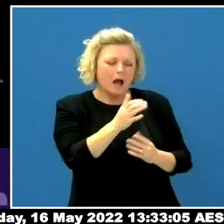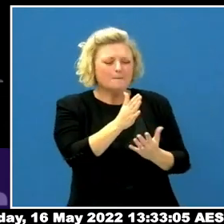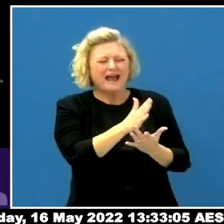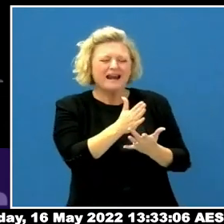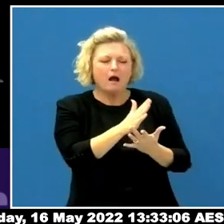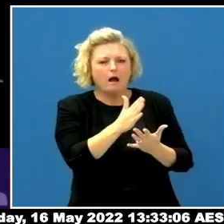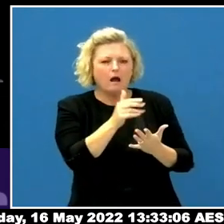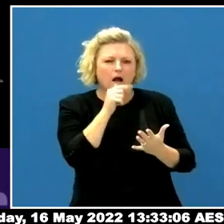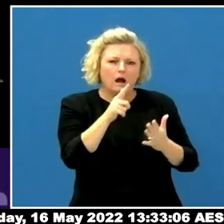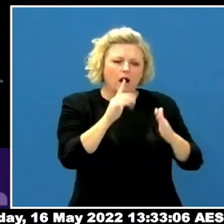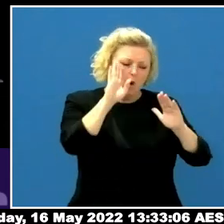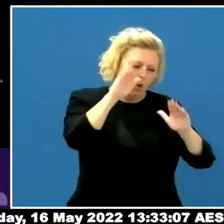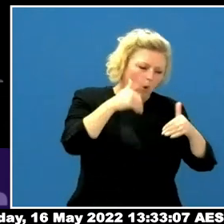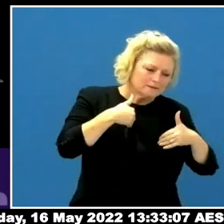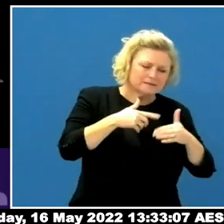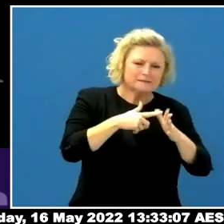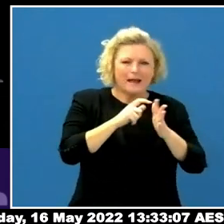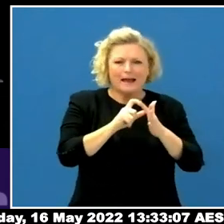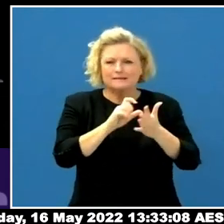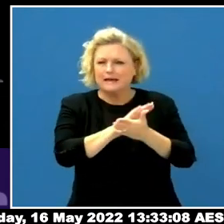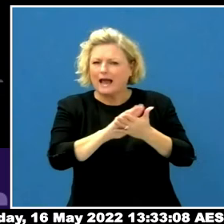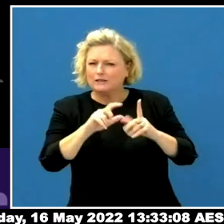I knew he was on the spectrum from a very young age.